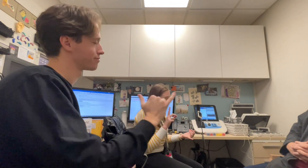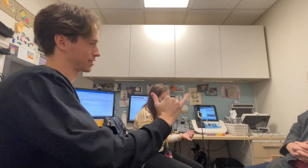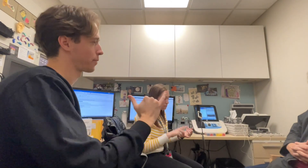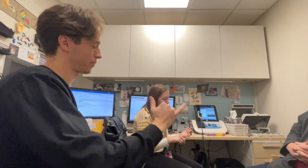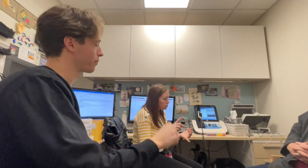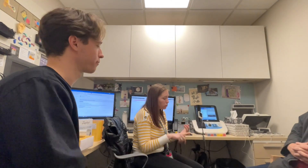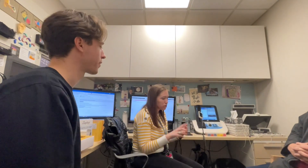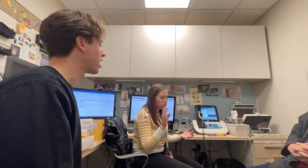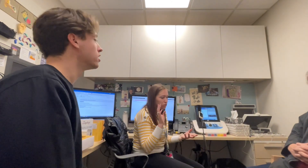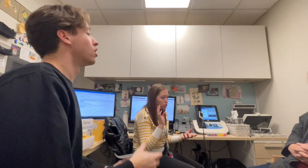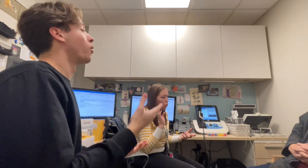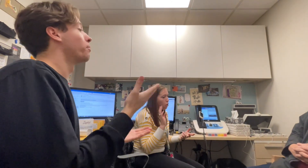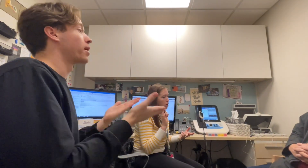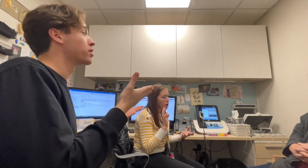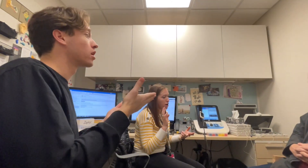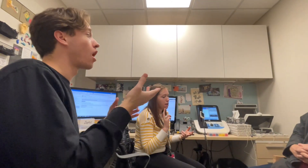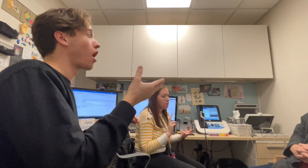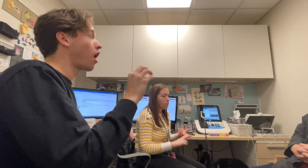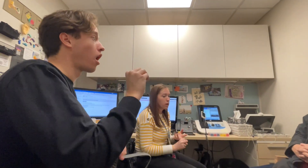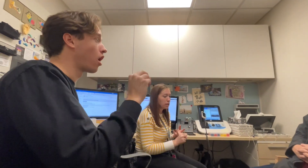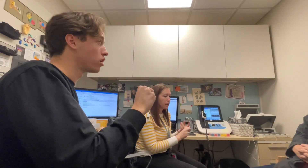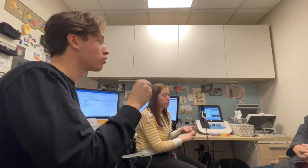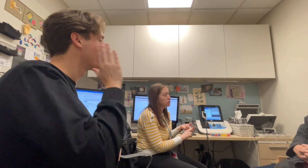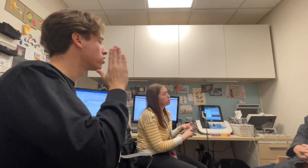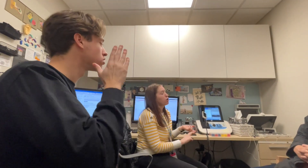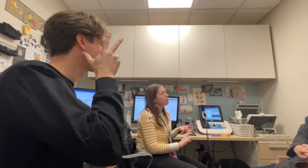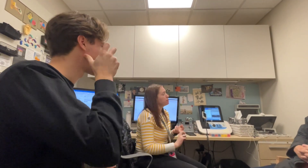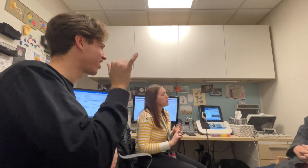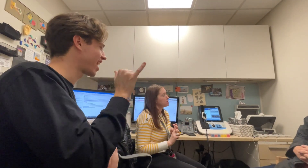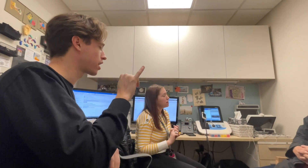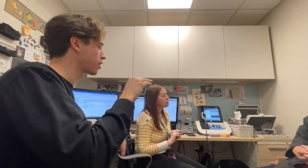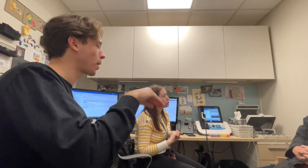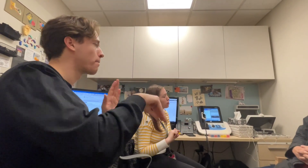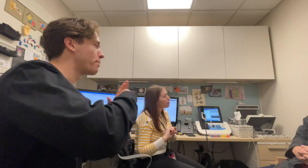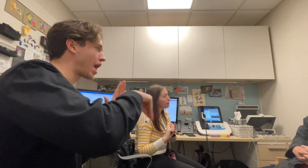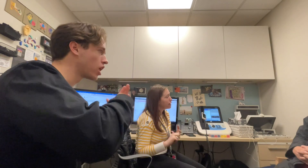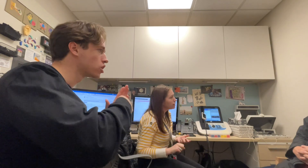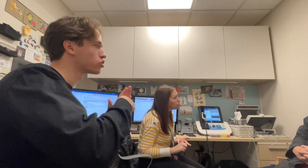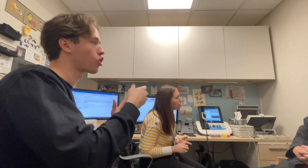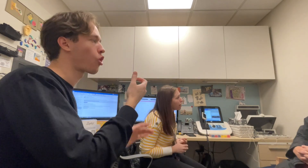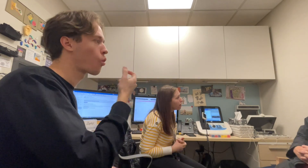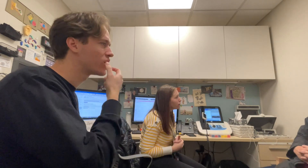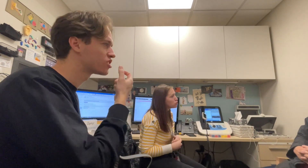sound like bells and whistles or um one guy once described him as a drunk violin player